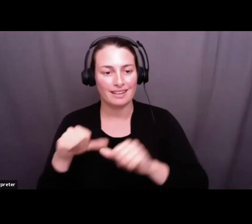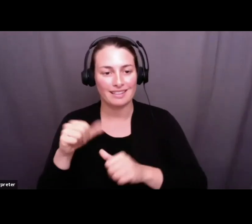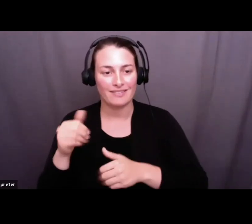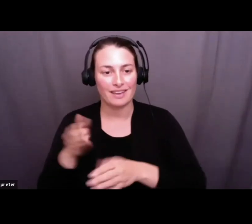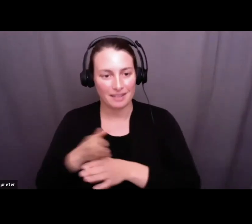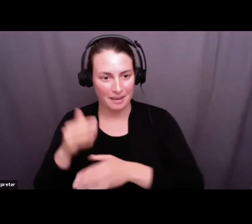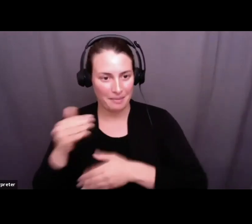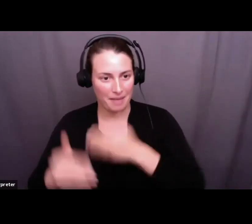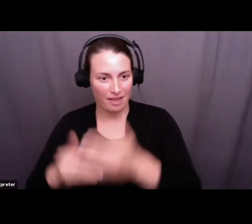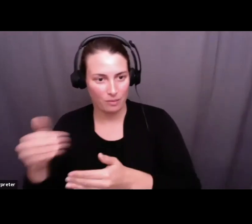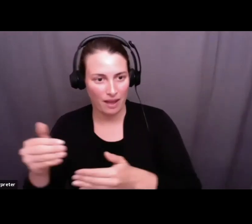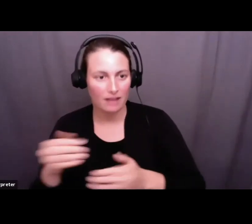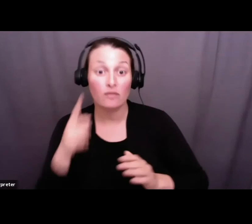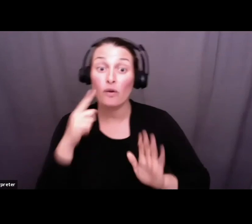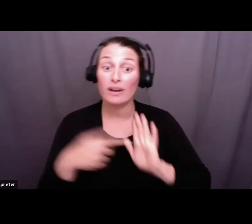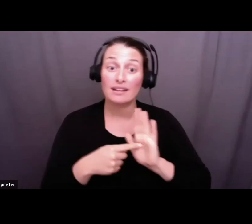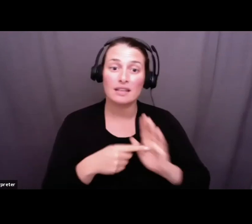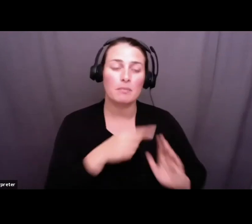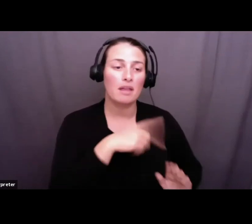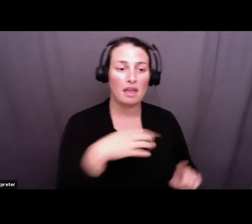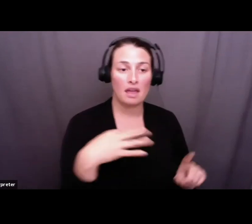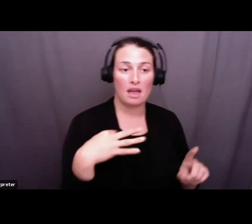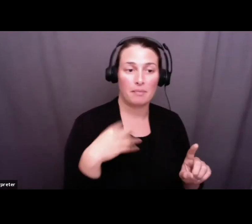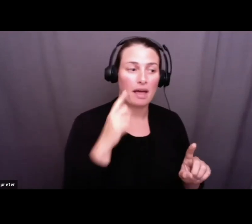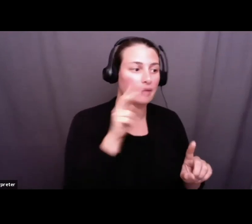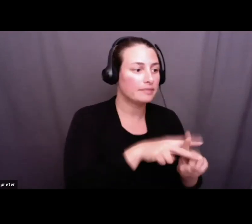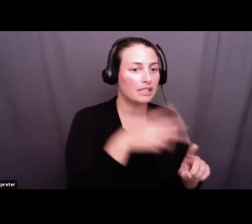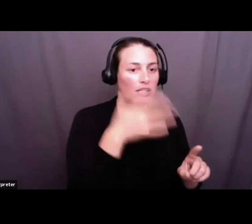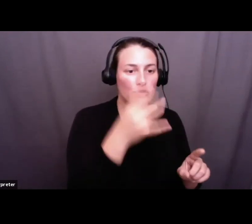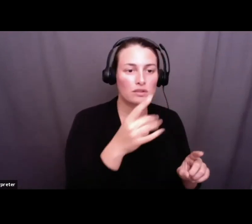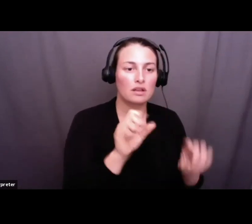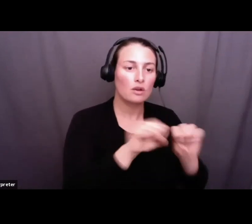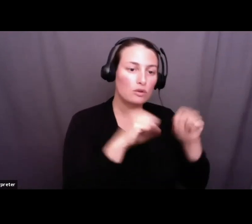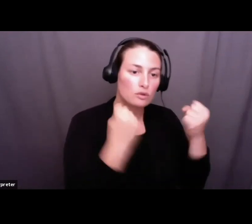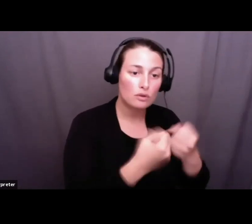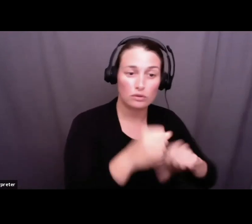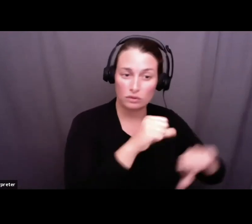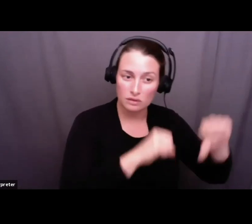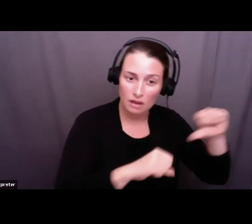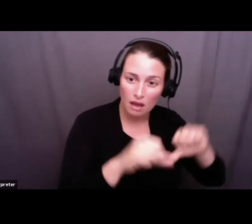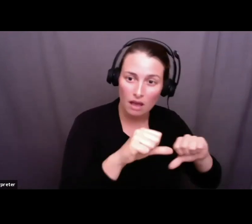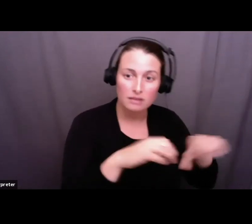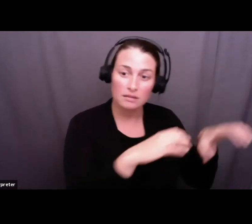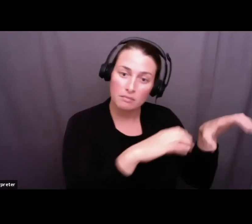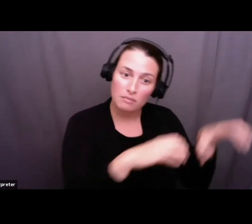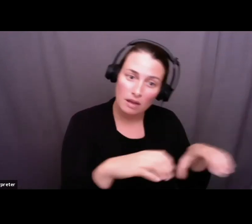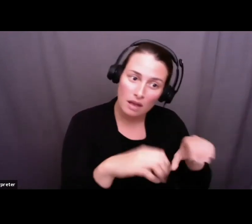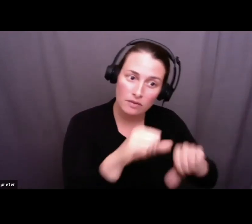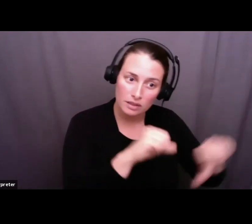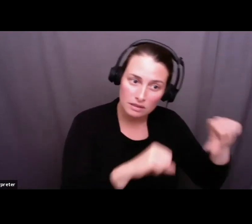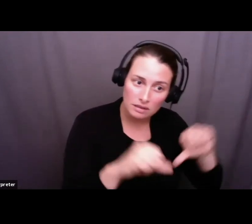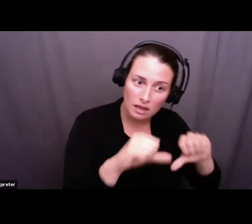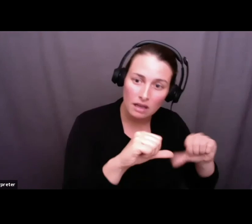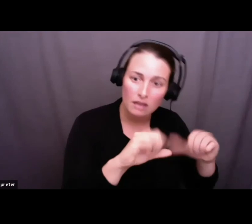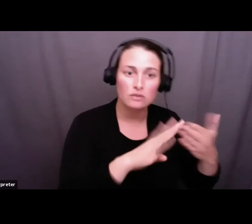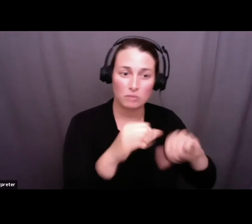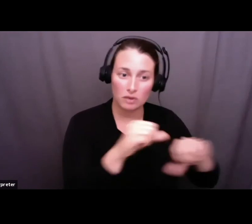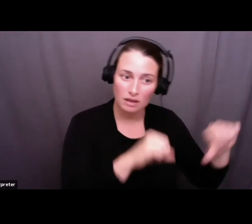in social science and behavioral science and community science, and those tend to not score